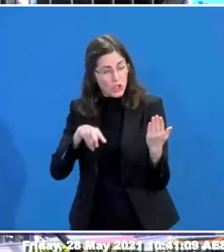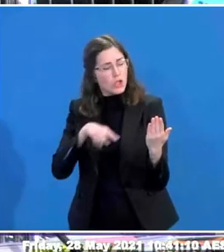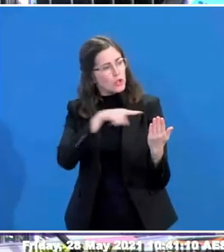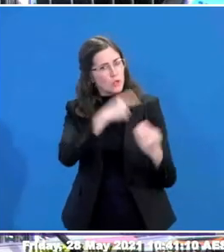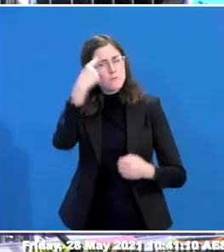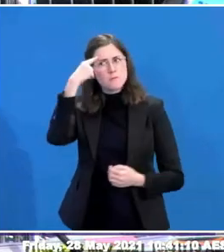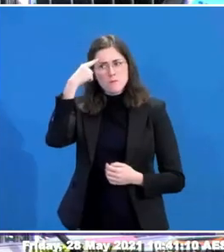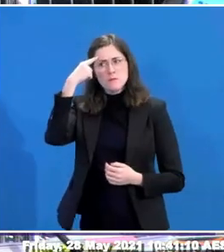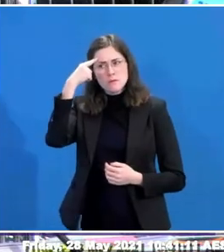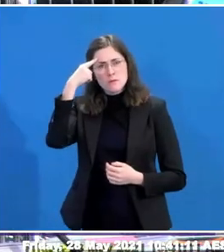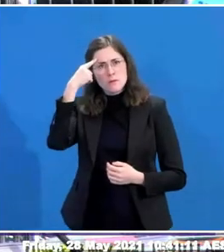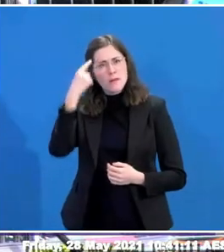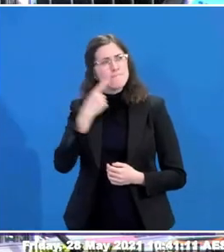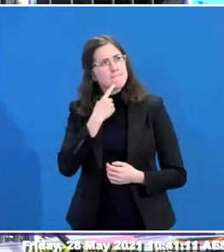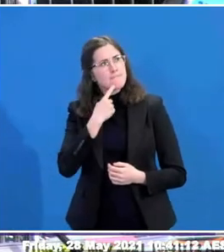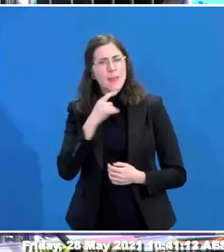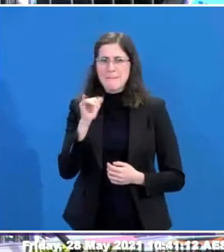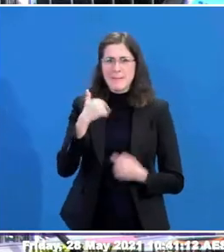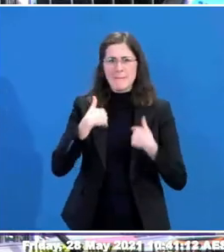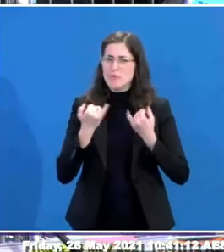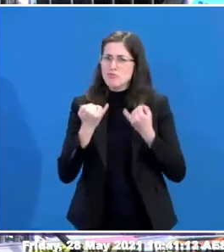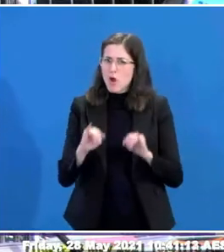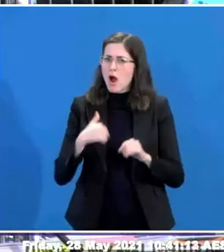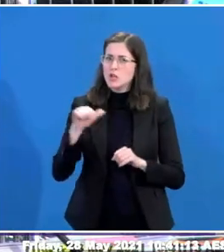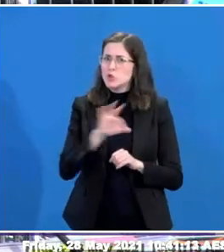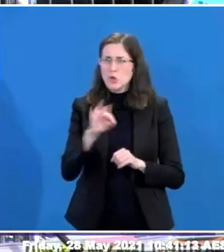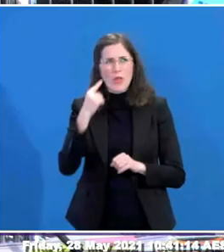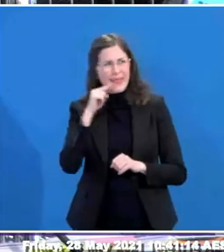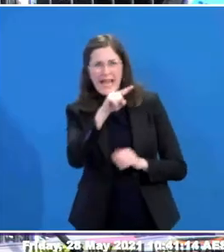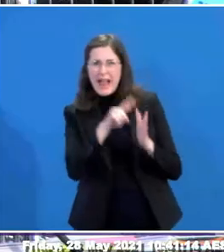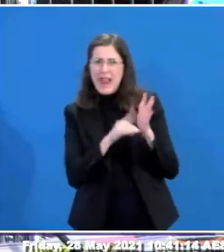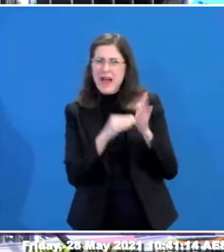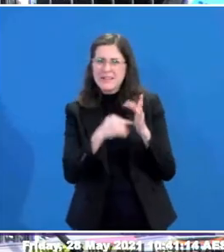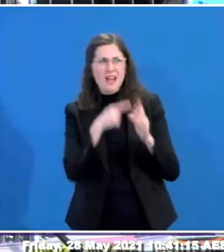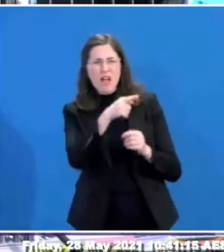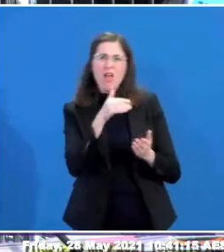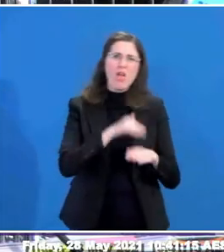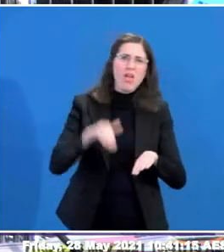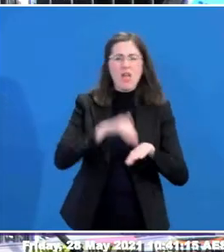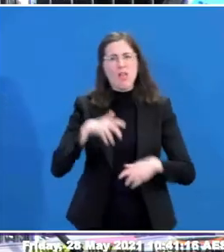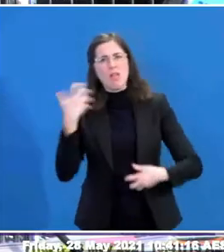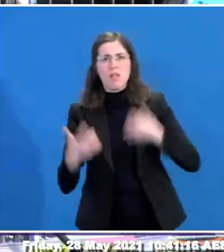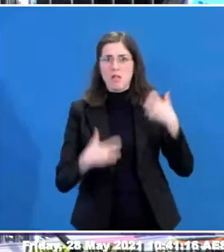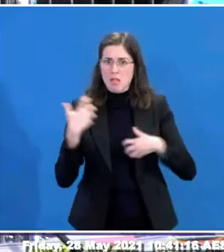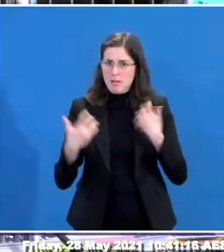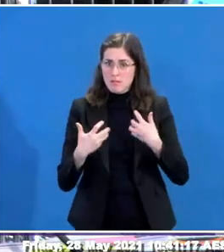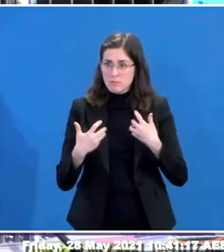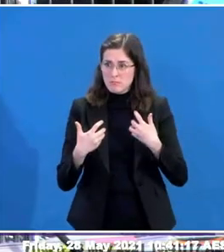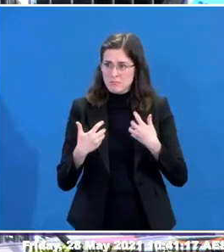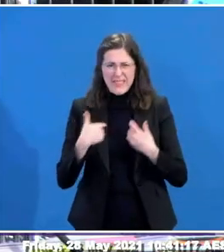to question whether or not you had been fair in relation to describing Eliza as